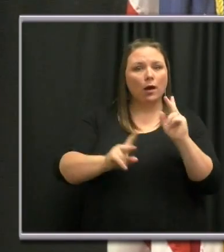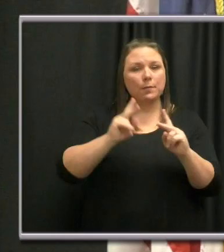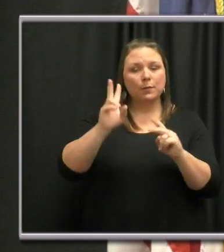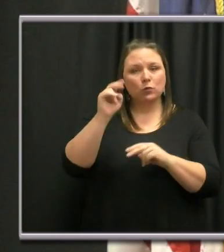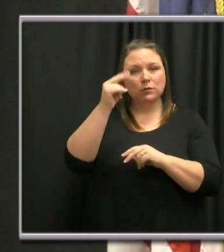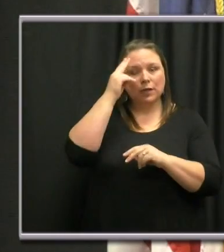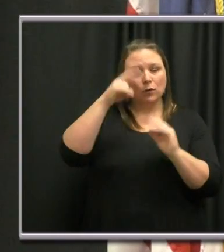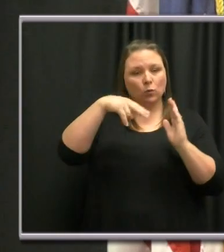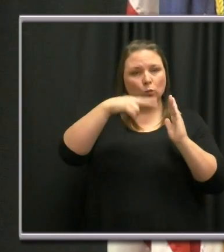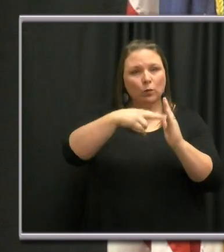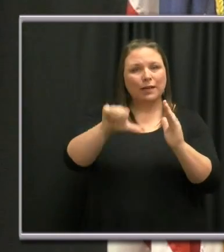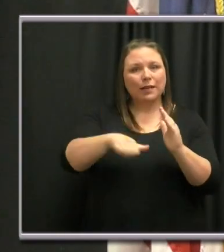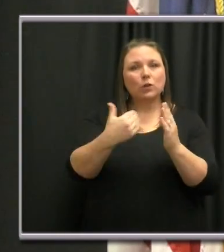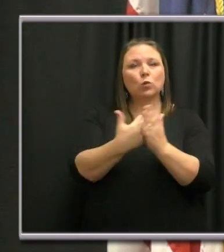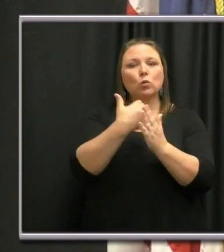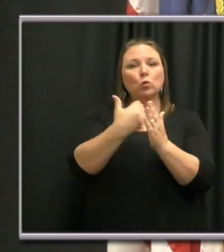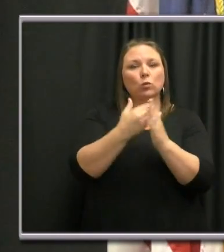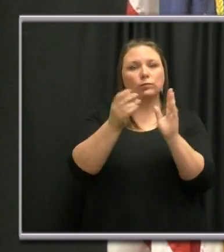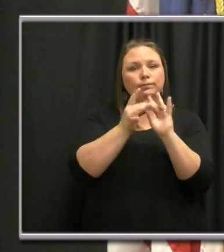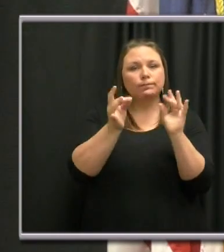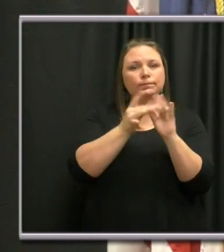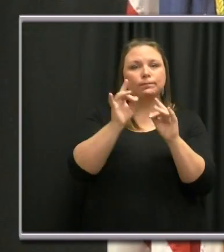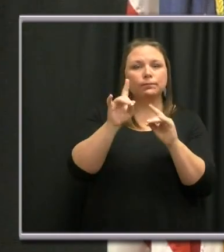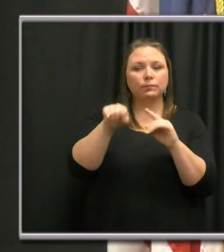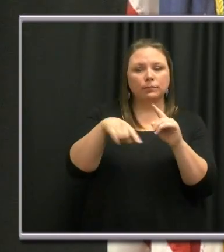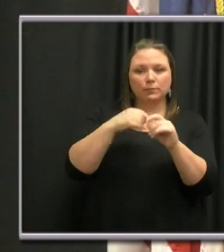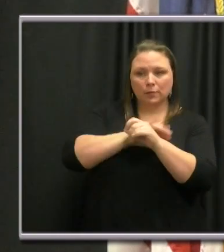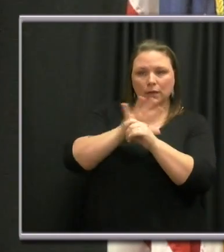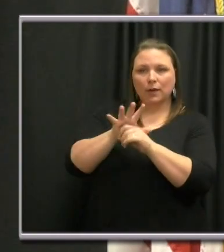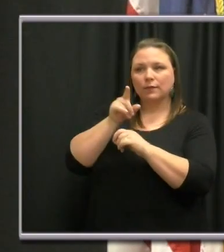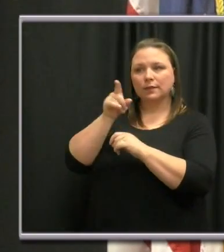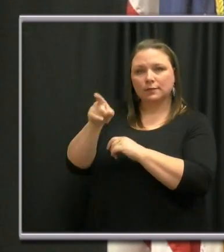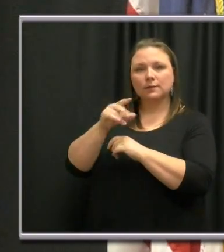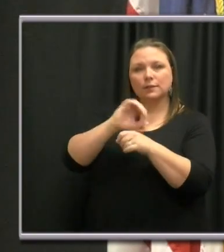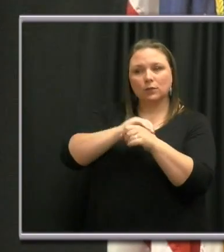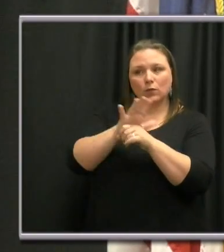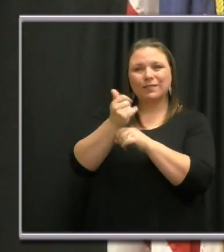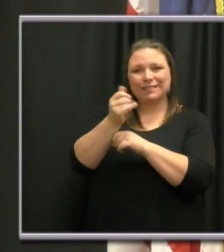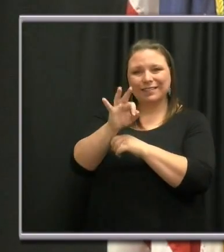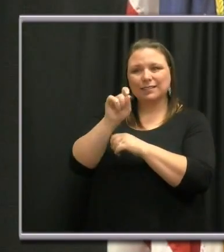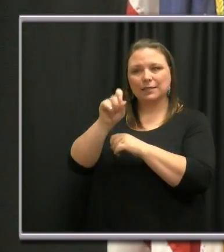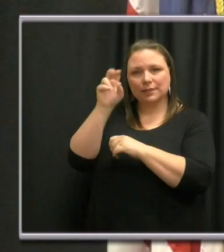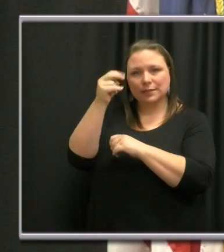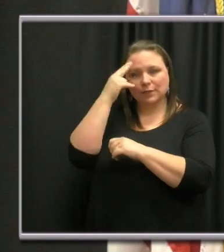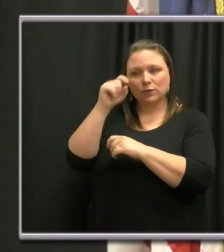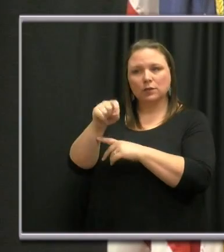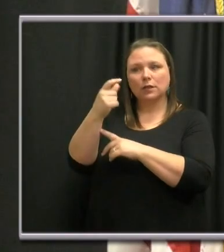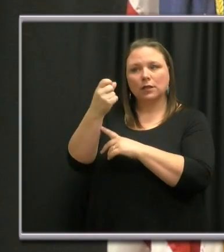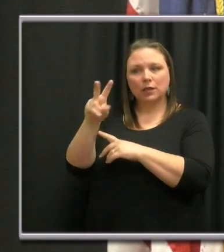USUAL. AT ALL NASHVILLE RESIDENTS CAN READ ABOUT ANY